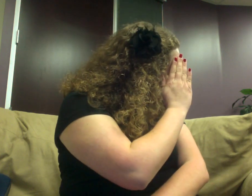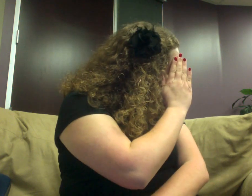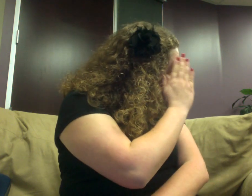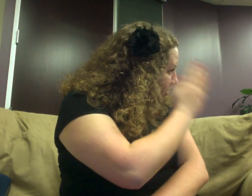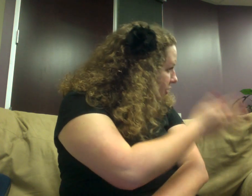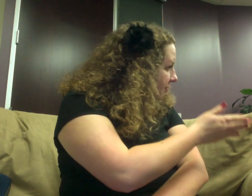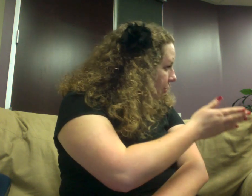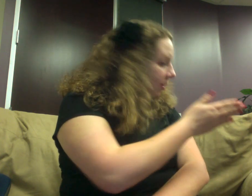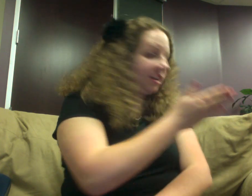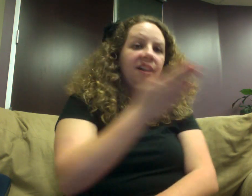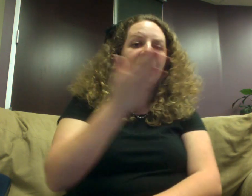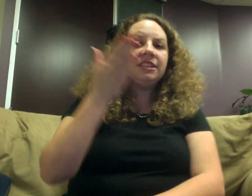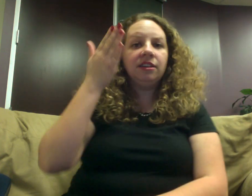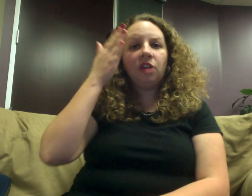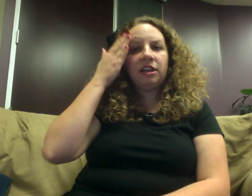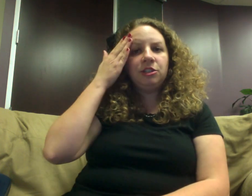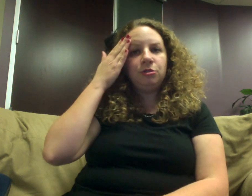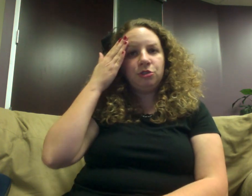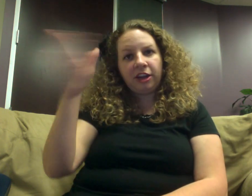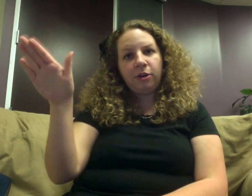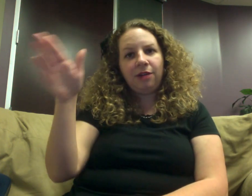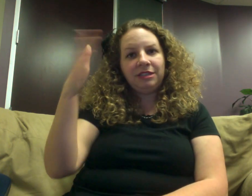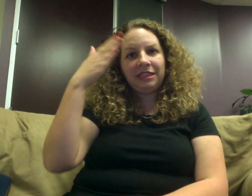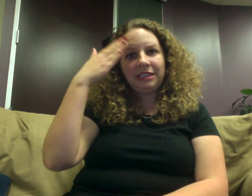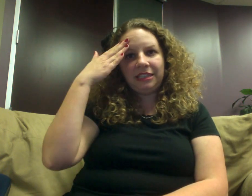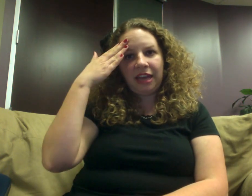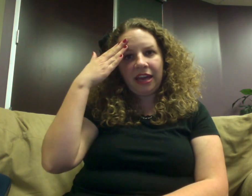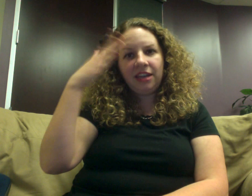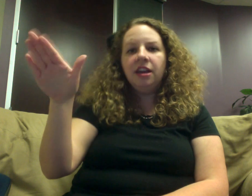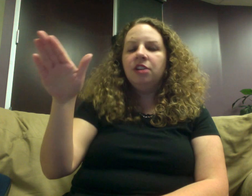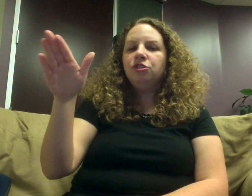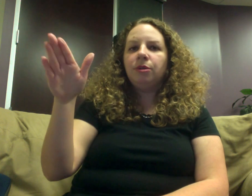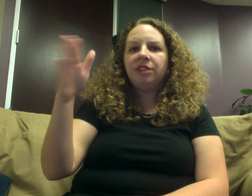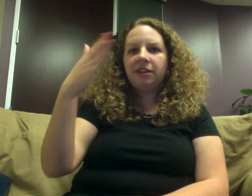it's going to go forward. I see a lot of students try to go out to the side, don't think of